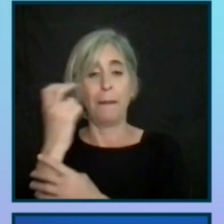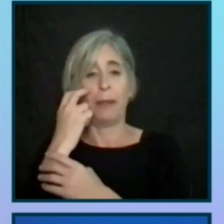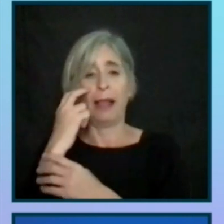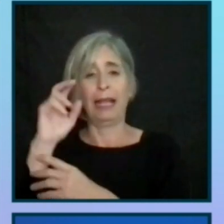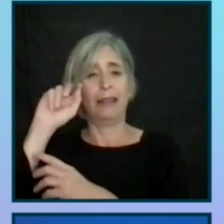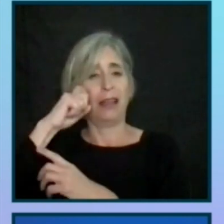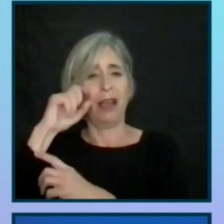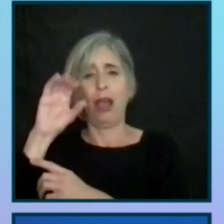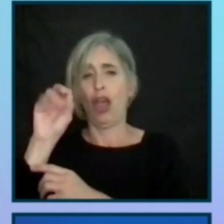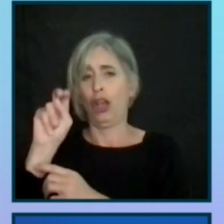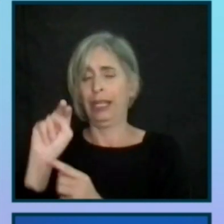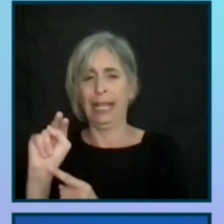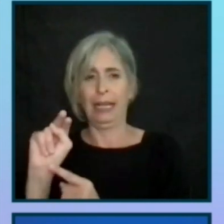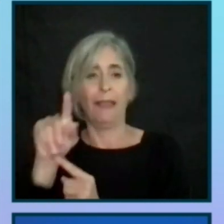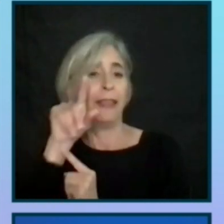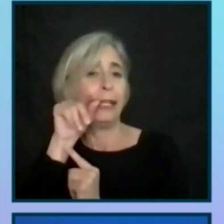and they tweeted out something that